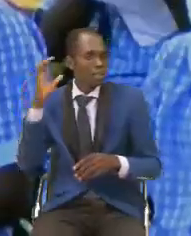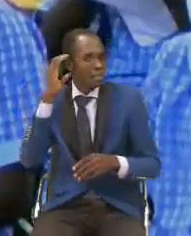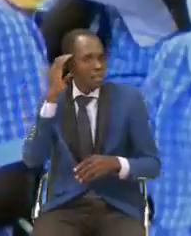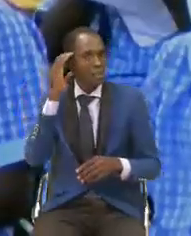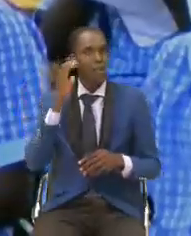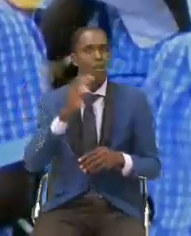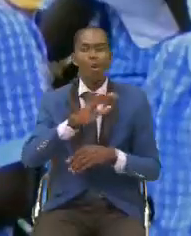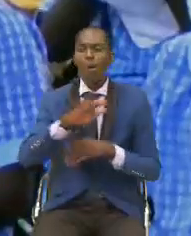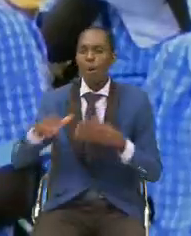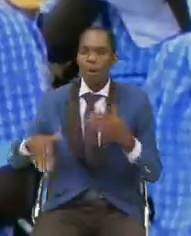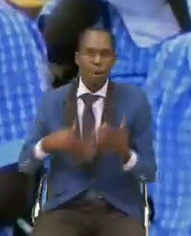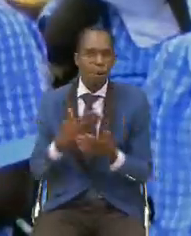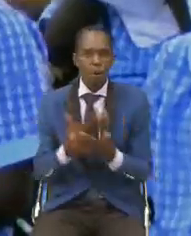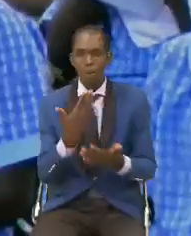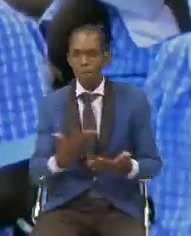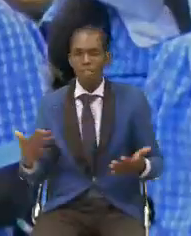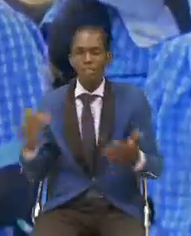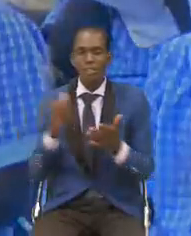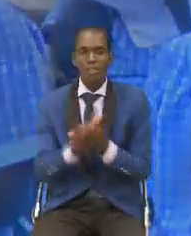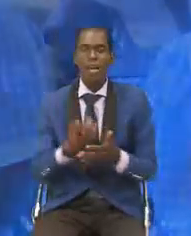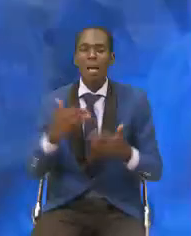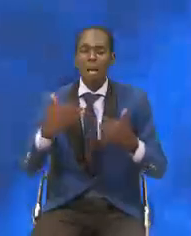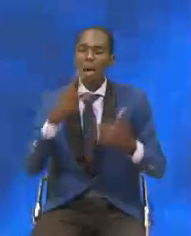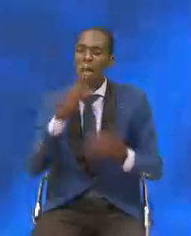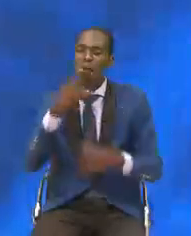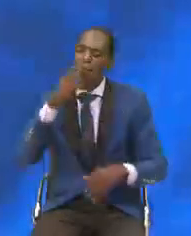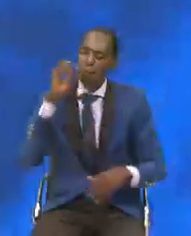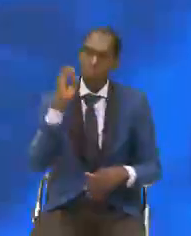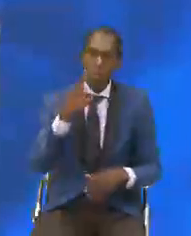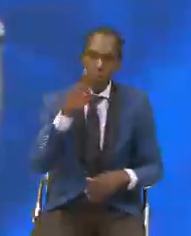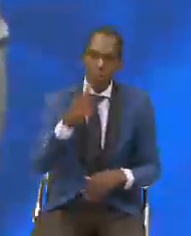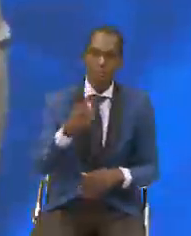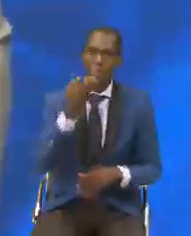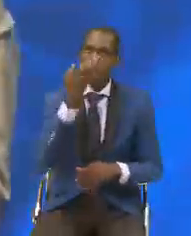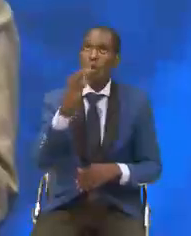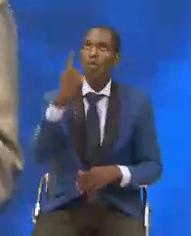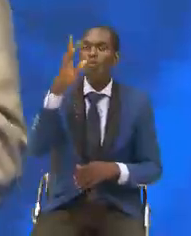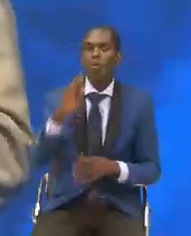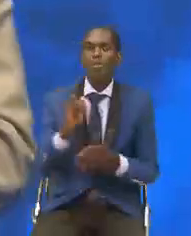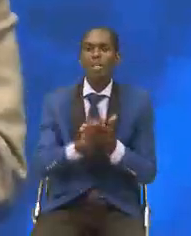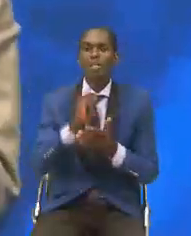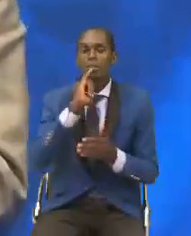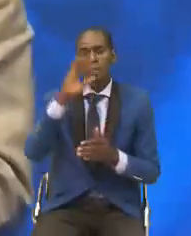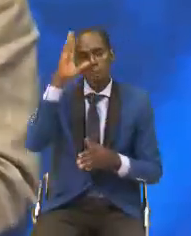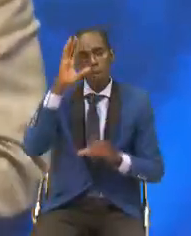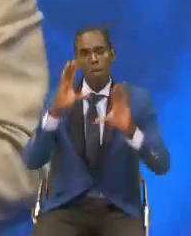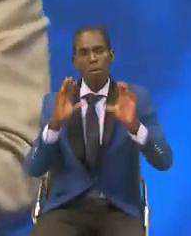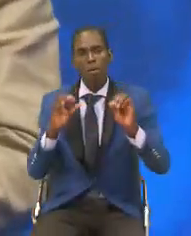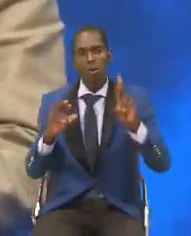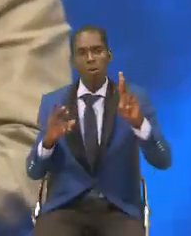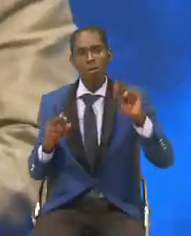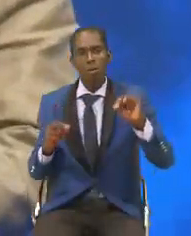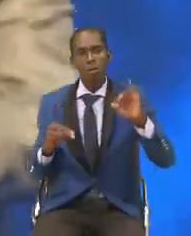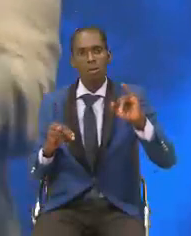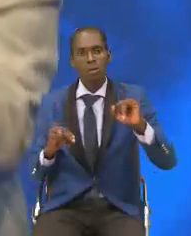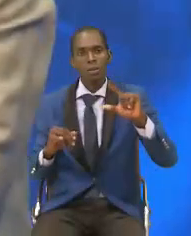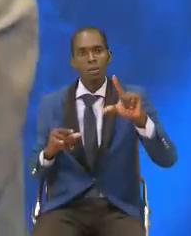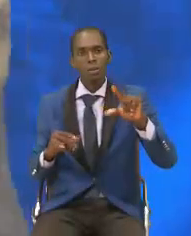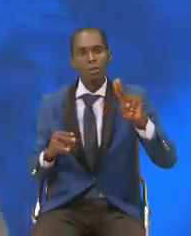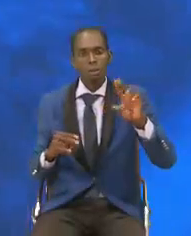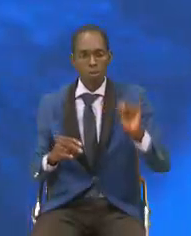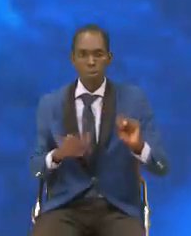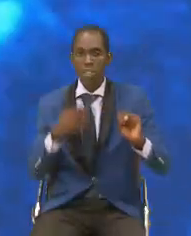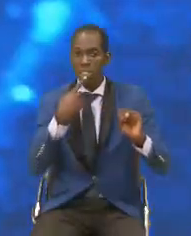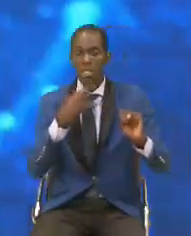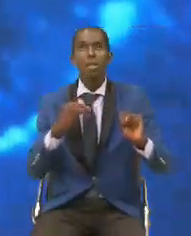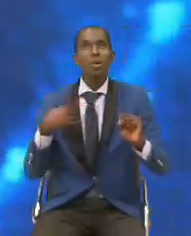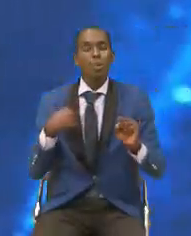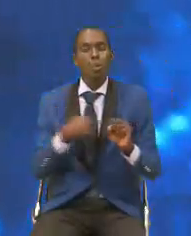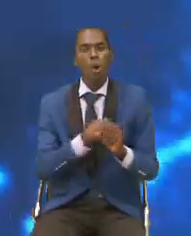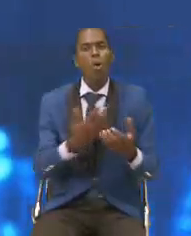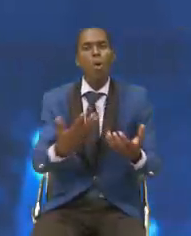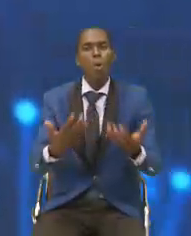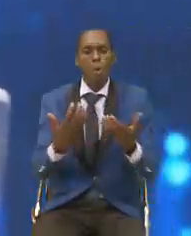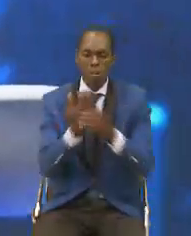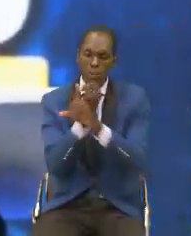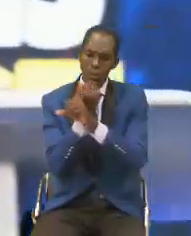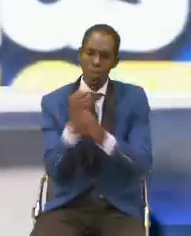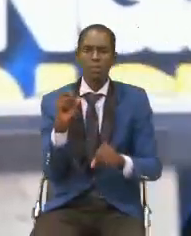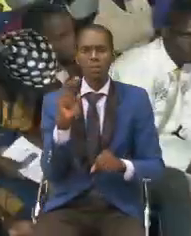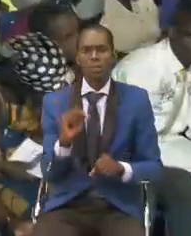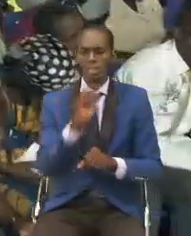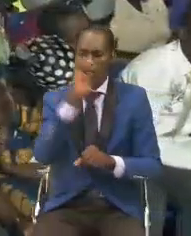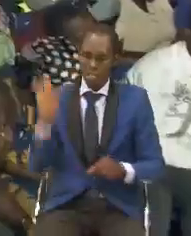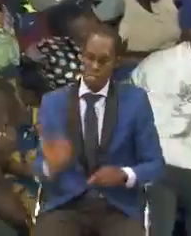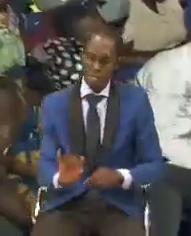to hear to hear all things that have commanded thee of god as cornelius is said we want salvation